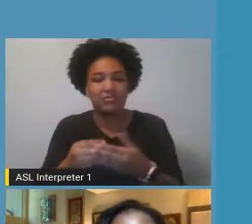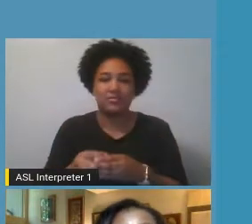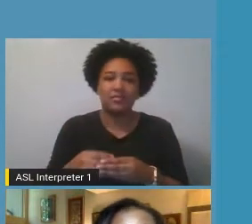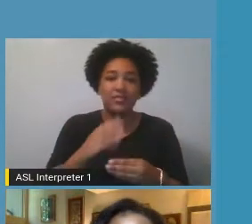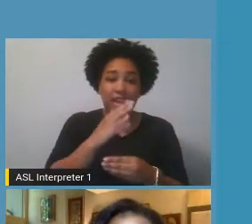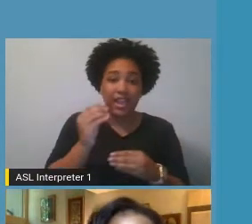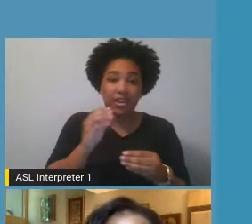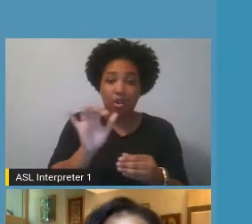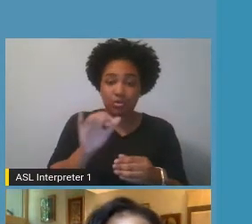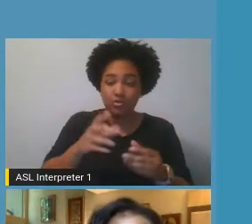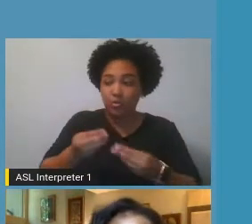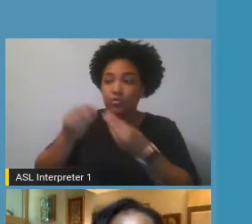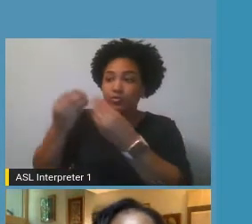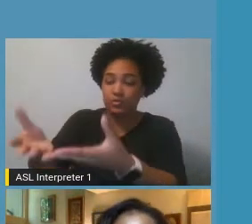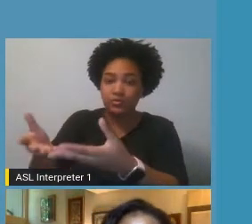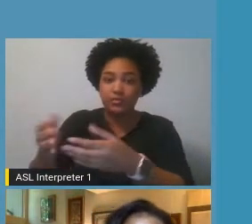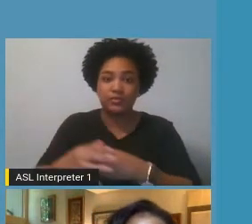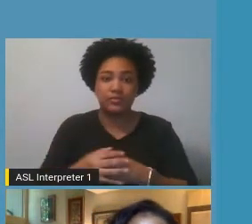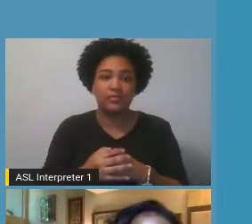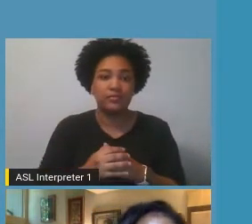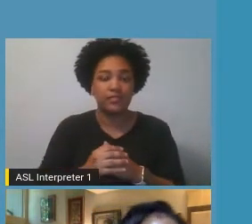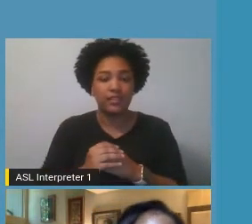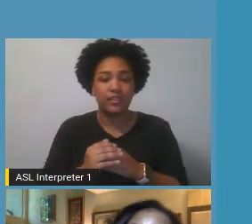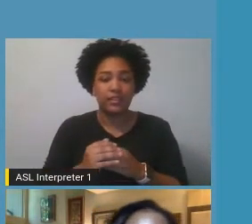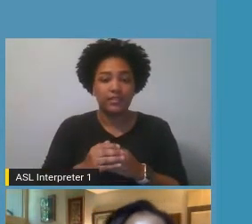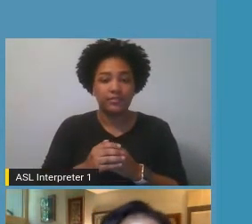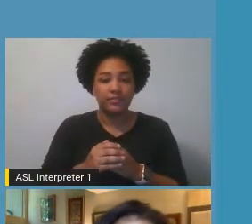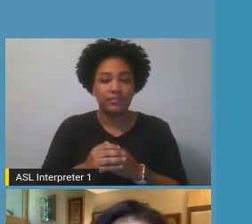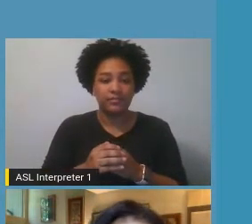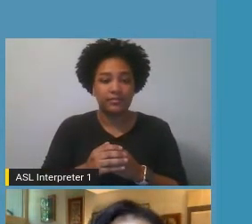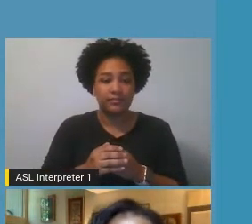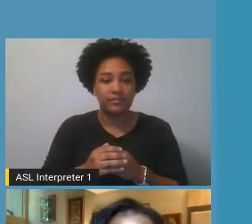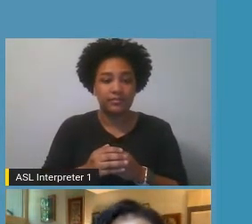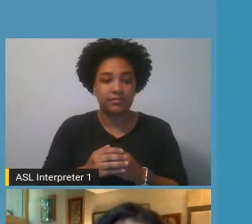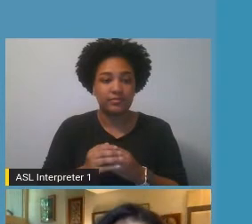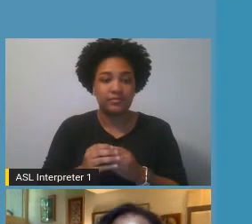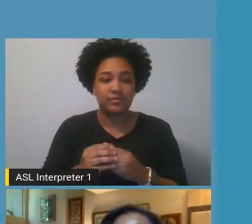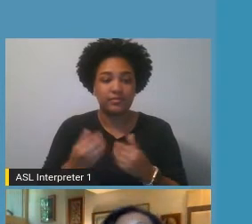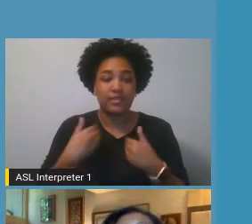millions and millions of artifacts and if you have the opportunity to go to the museum,